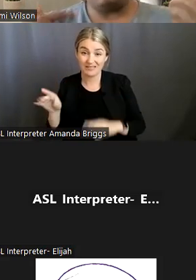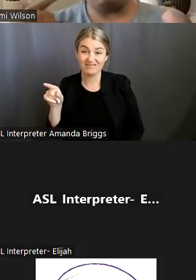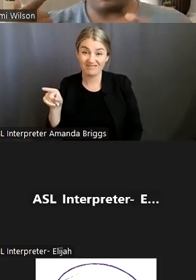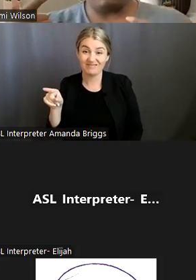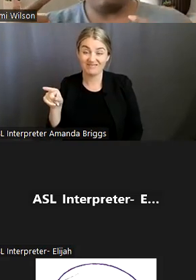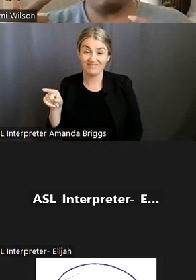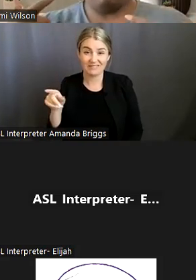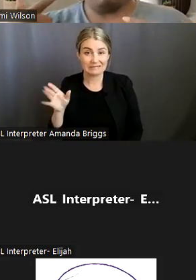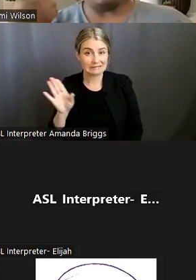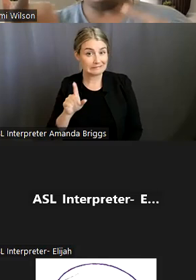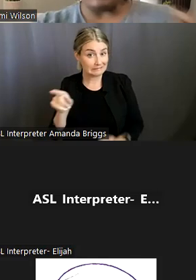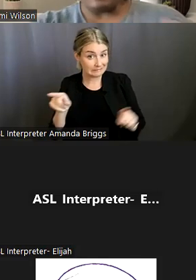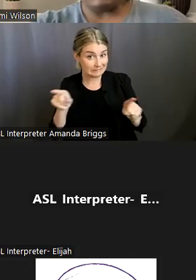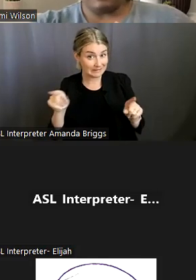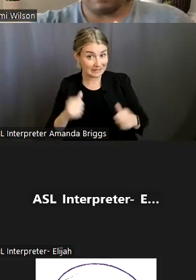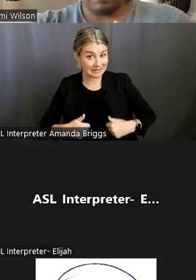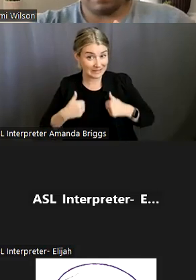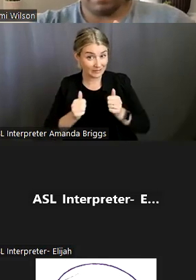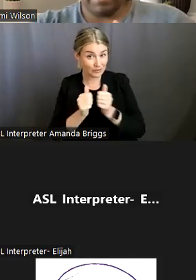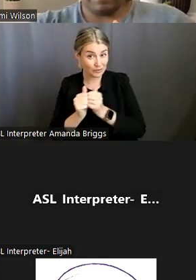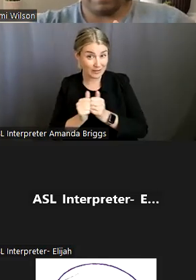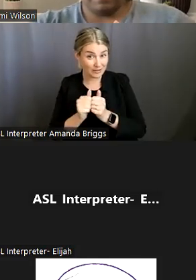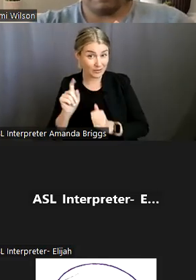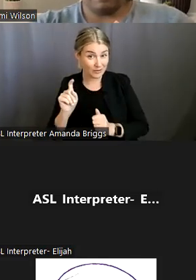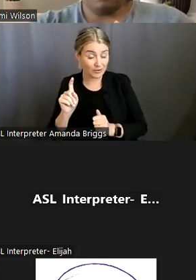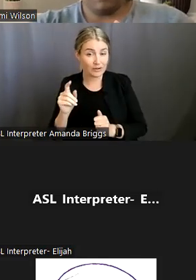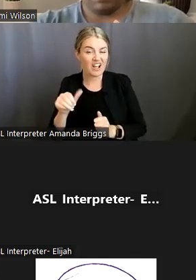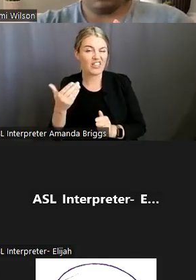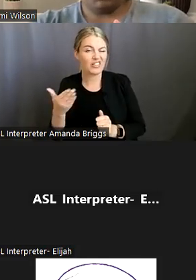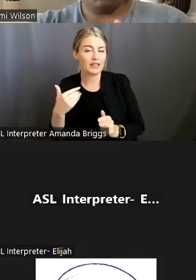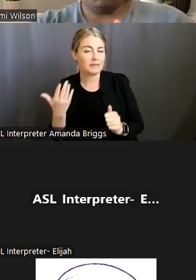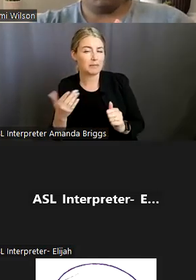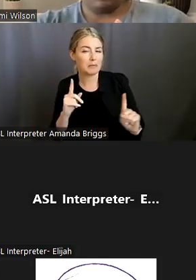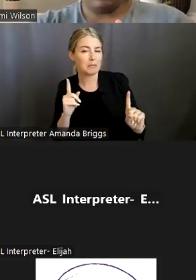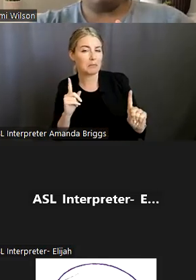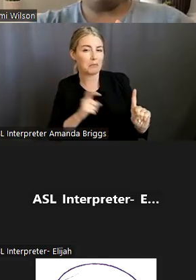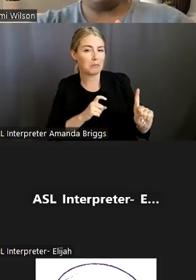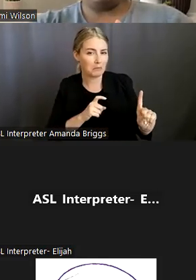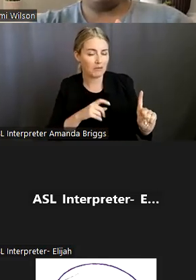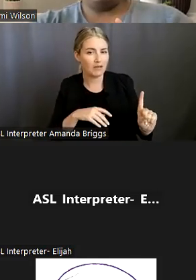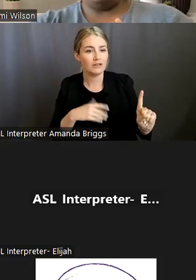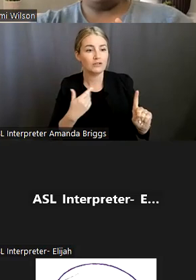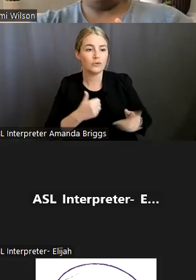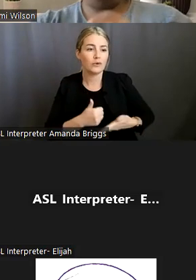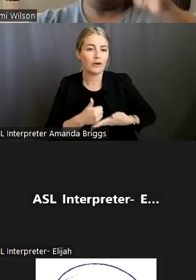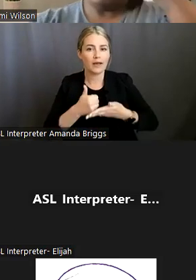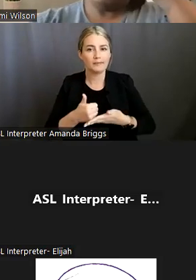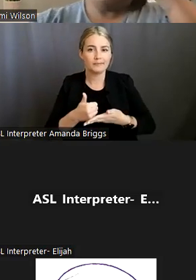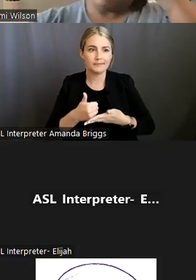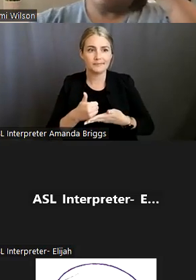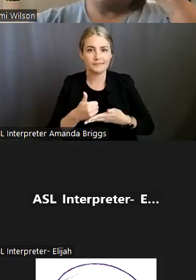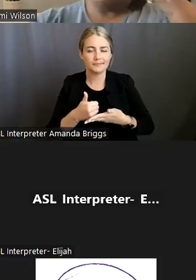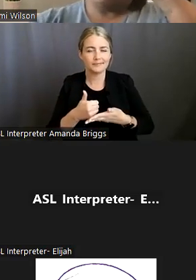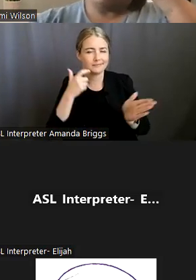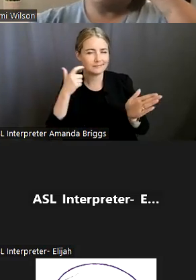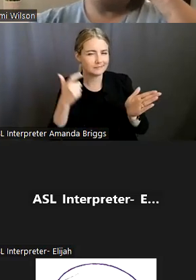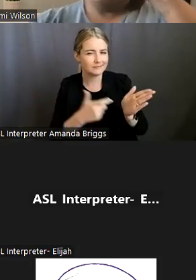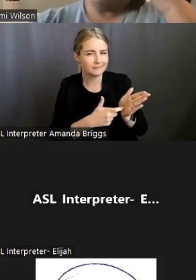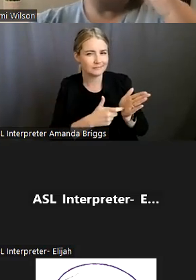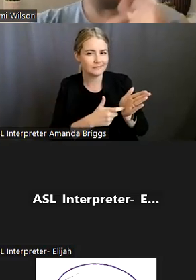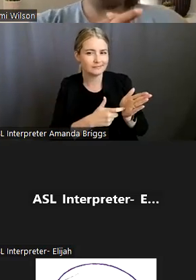that we might want to ask Kelly to help identify other overdose